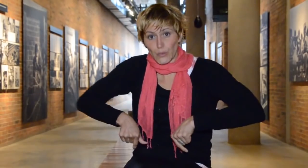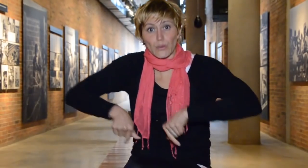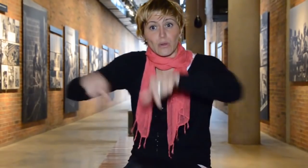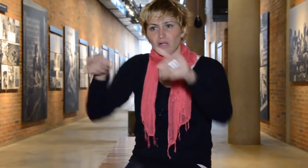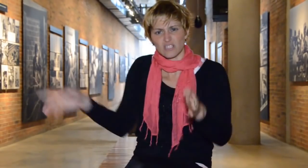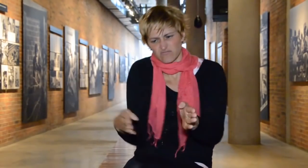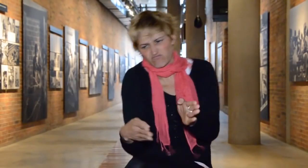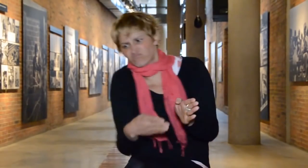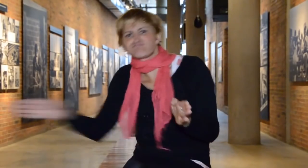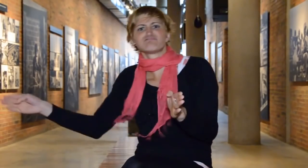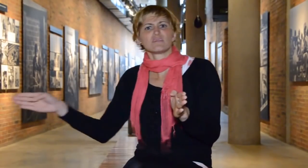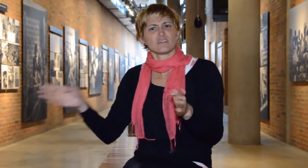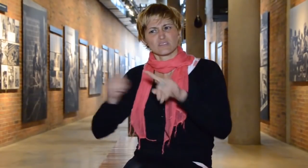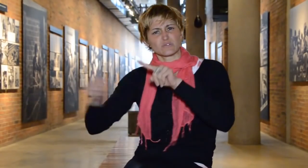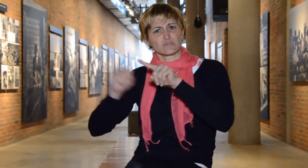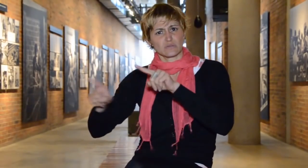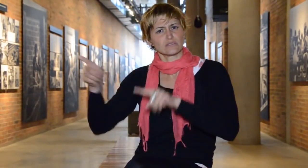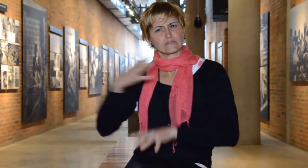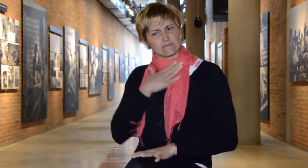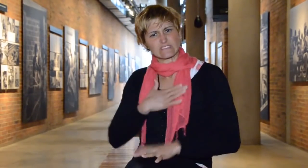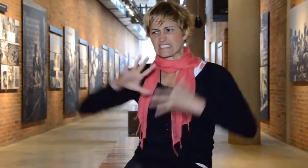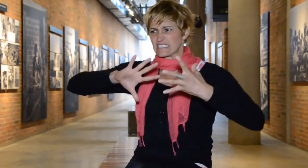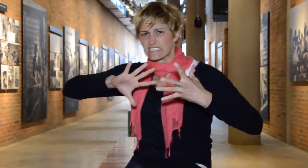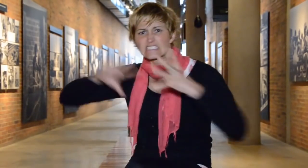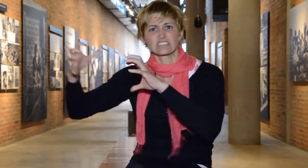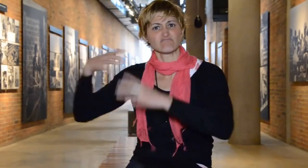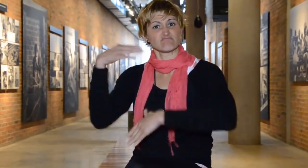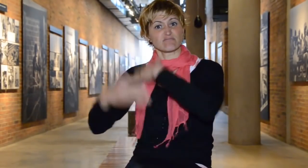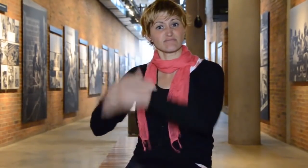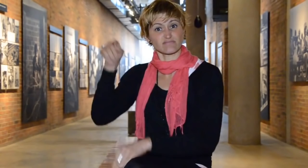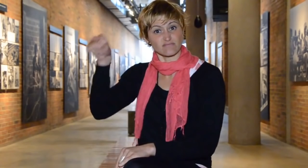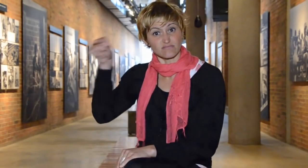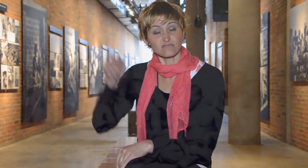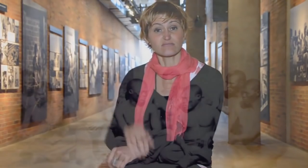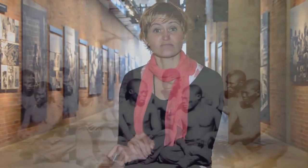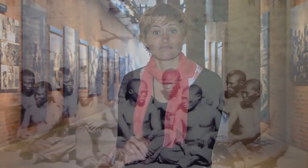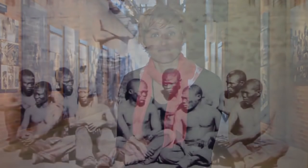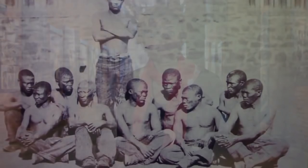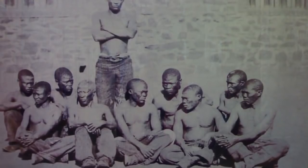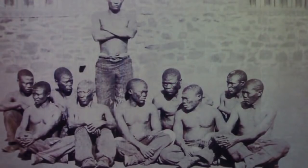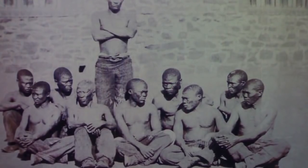derailing train tracks causing trains to derail, and many other activities that wreak havoc.